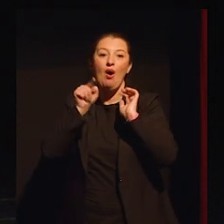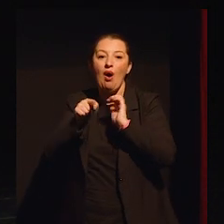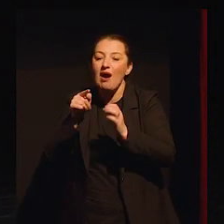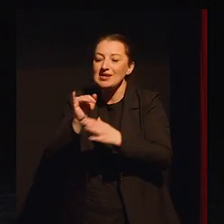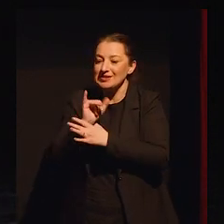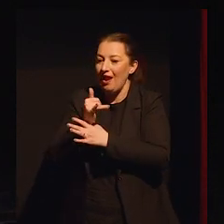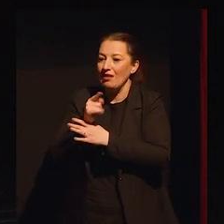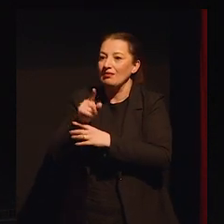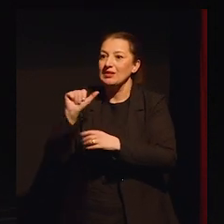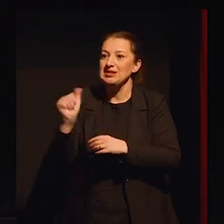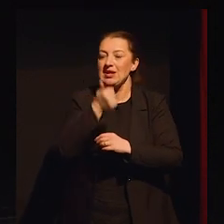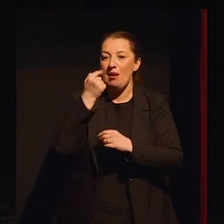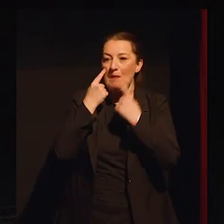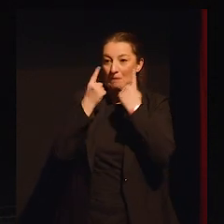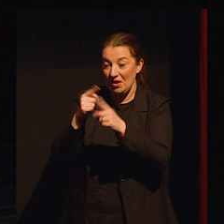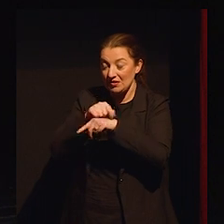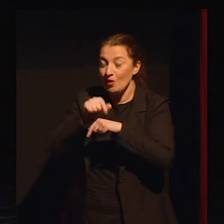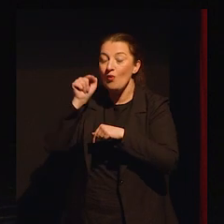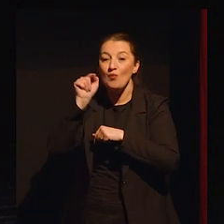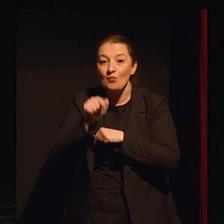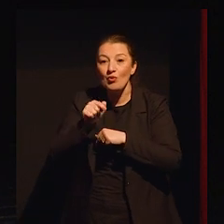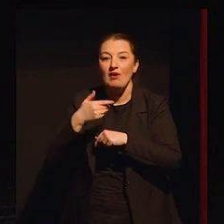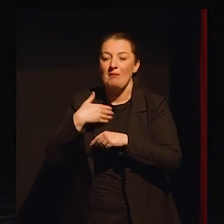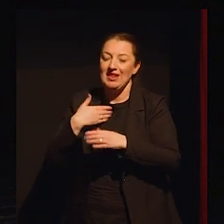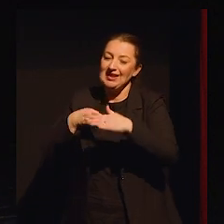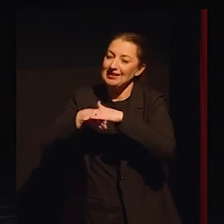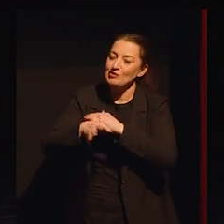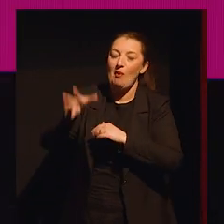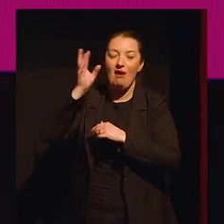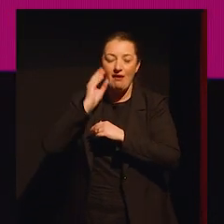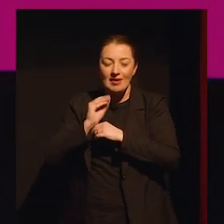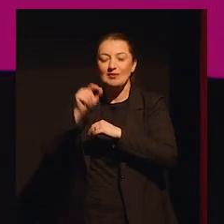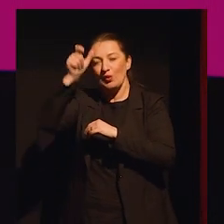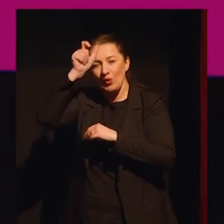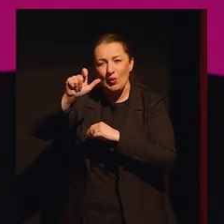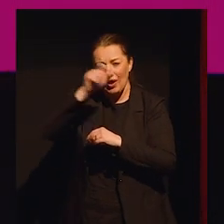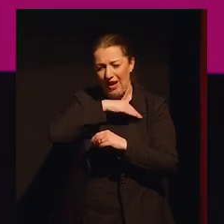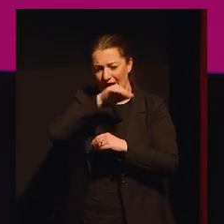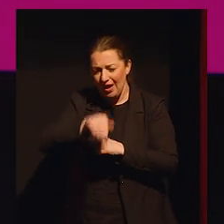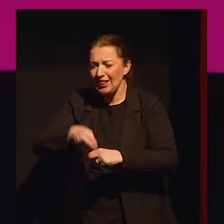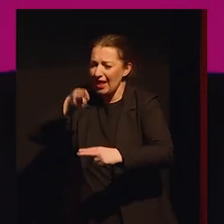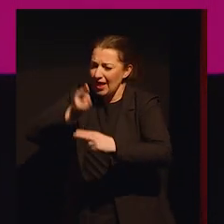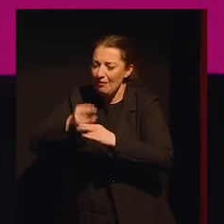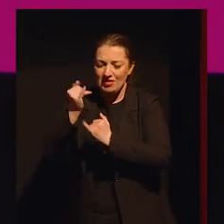a work of art, I understood that I could take part in this industry, and as soon as I got back to Turkey, my brother Eray Dinç and I started